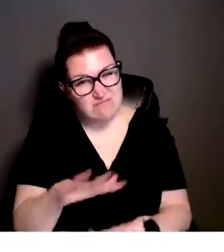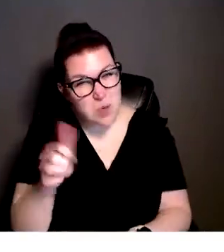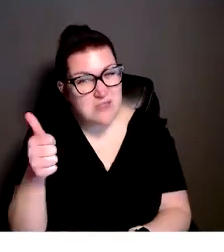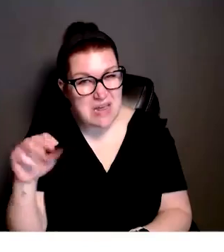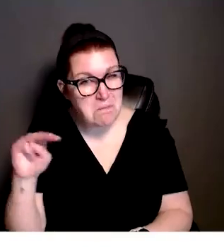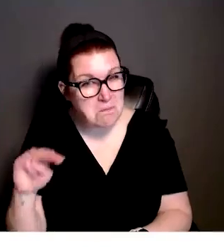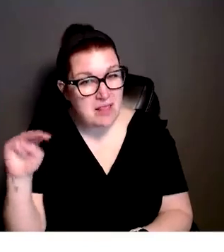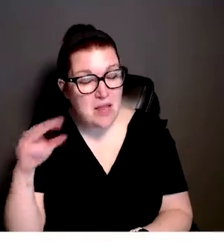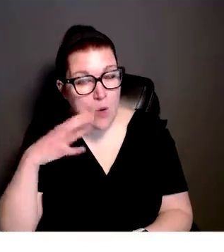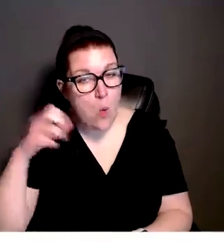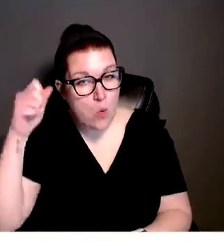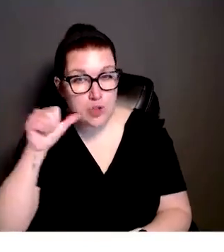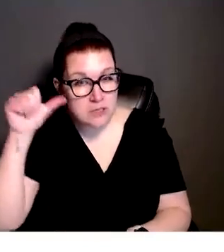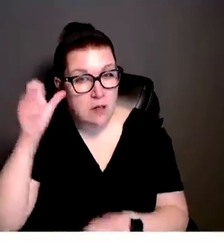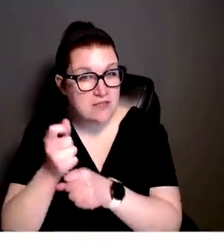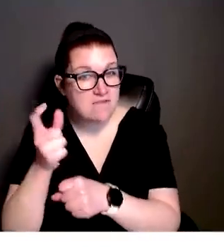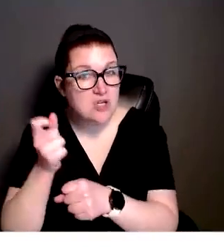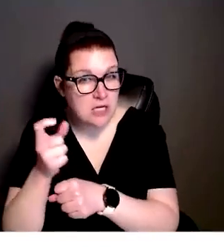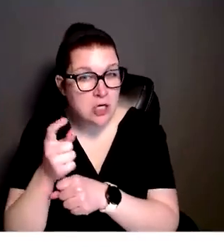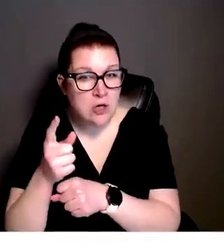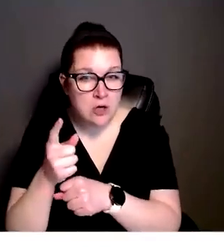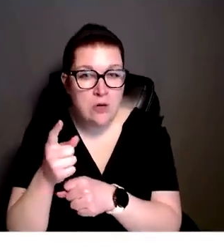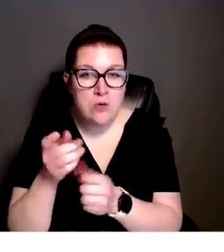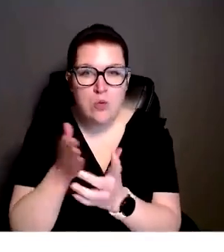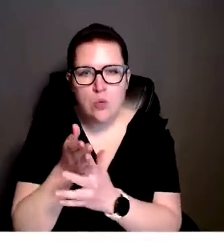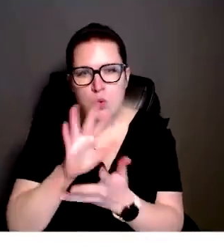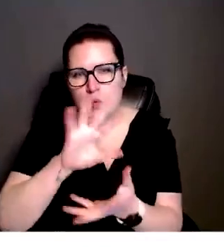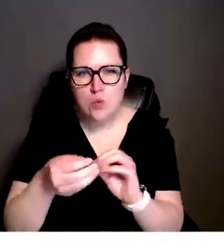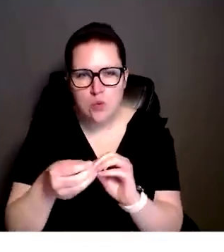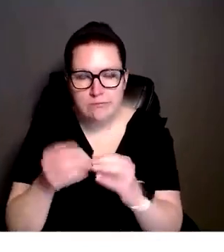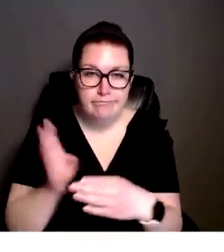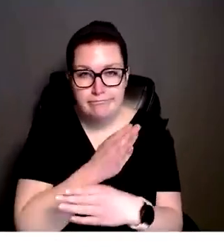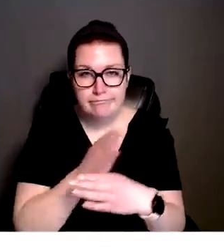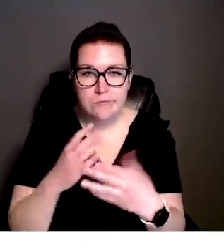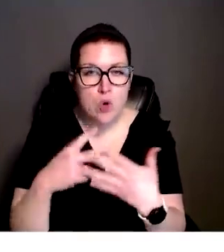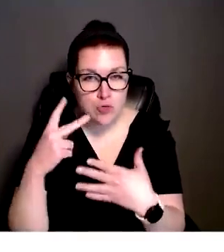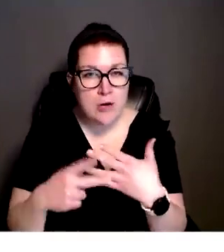older adults every year through a spectrum of programs. And again, sort of funded